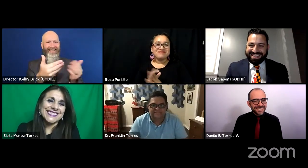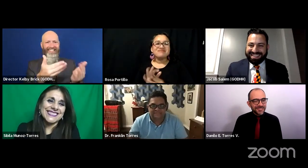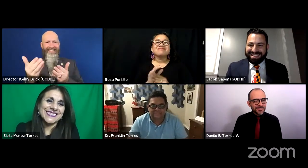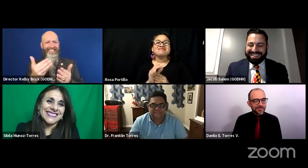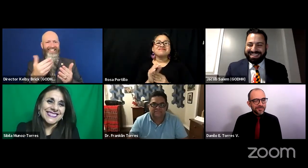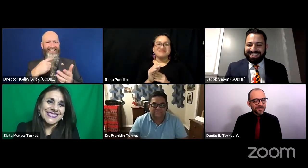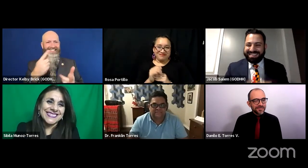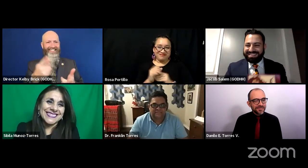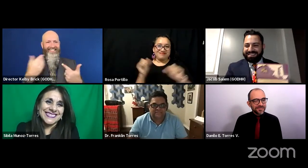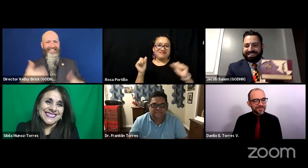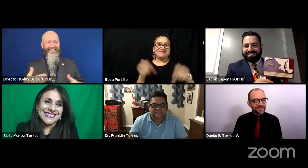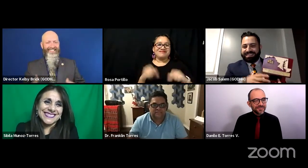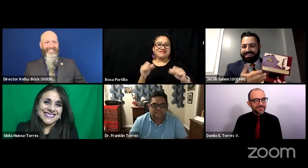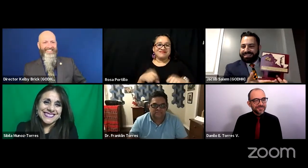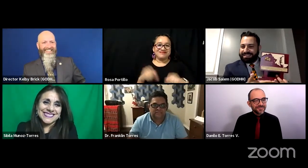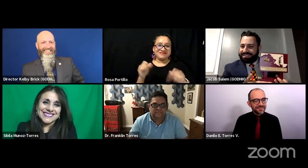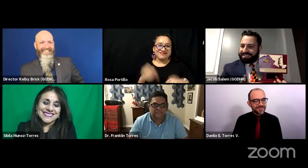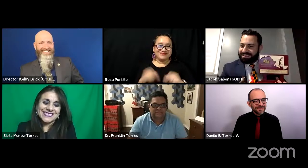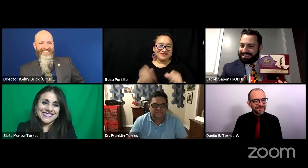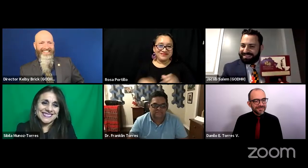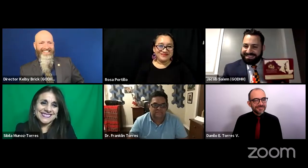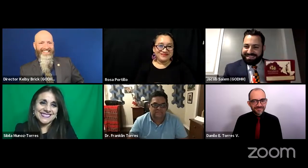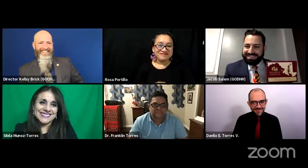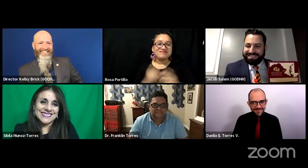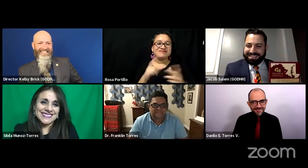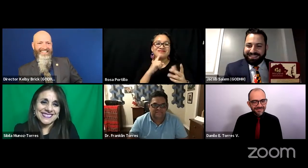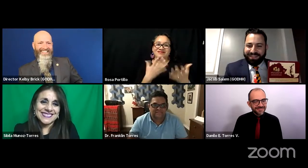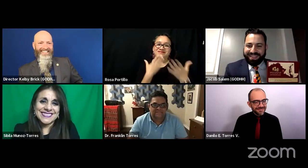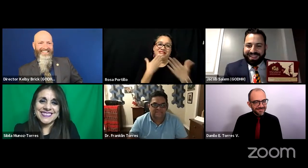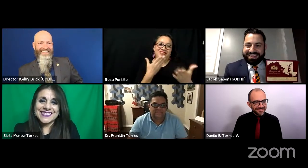on this well deserved award. Again, thank you for joining us.